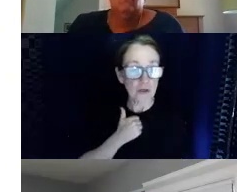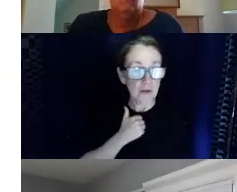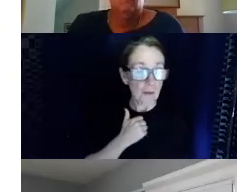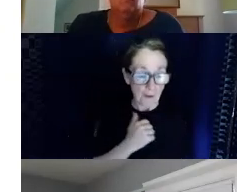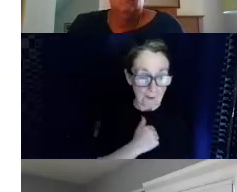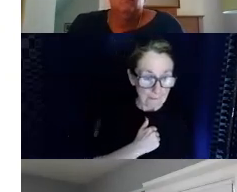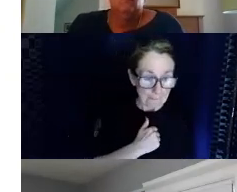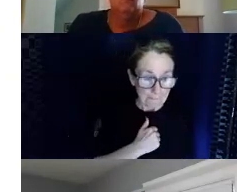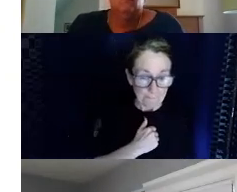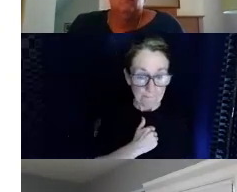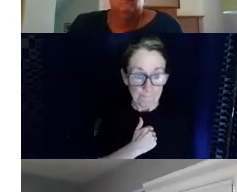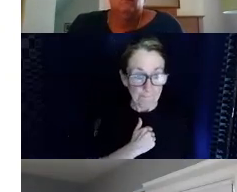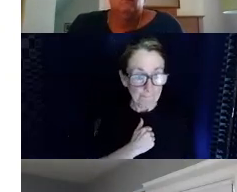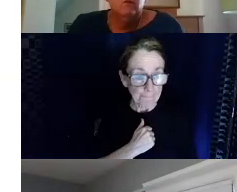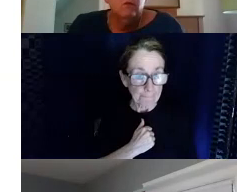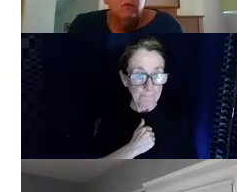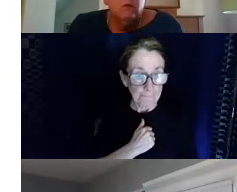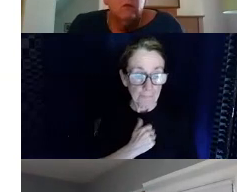I DON'T KNOW IF HE CAN SEE THE INTERPRETER. I'M NOT SURE. MAYBE HE CAN.